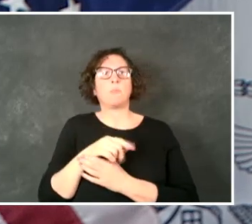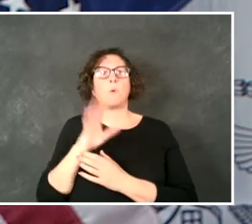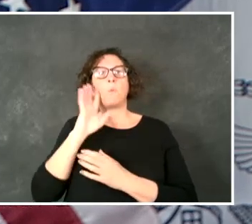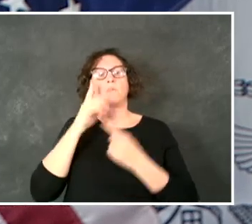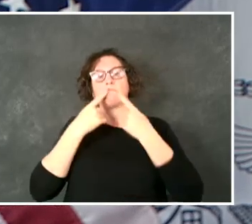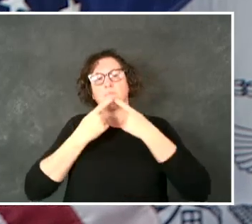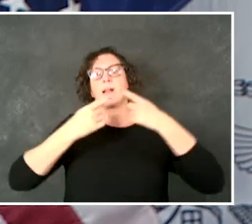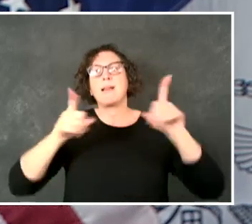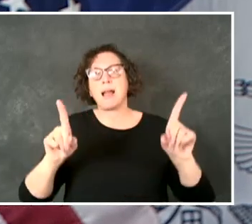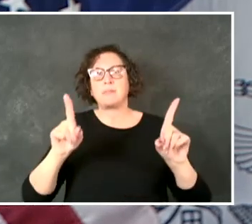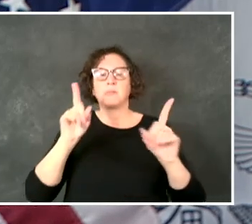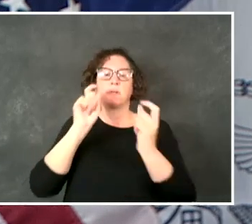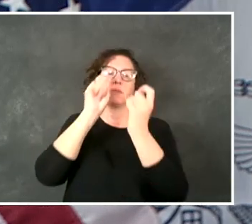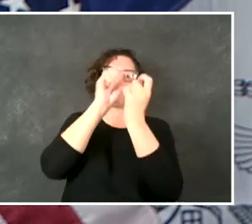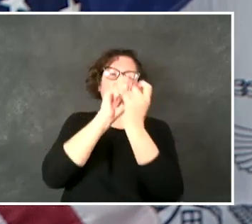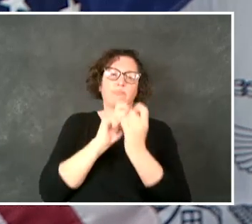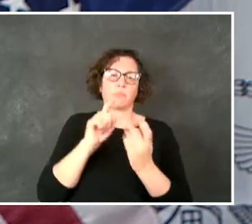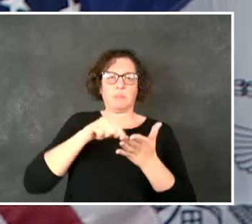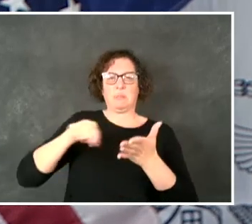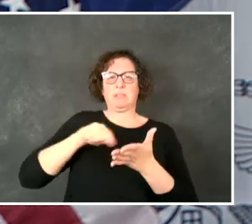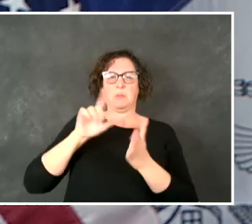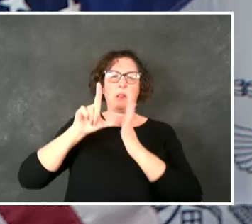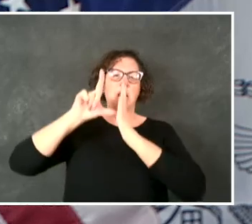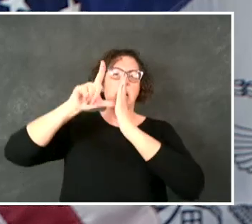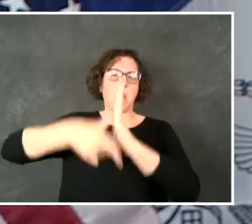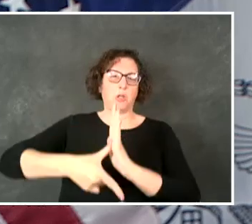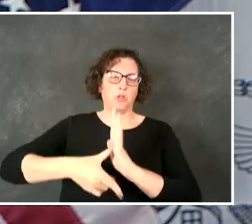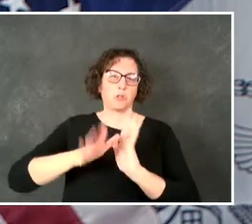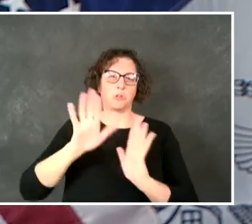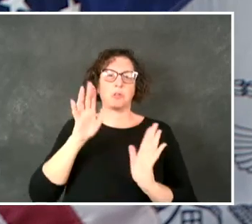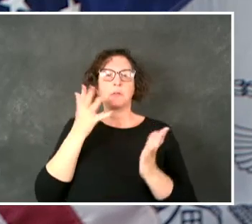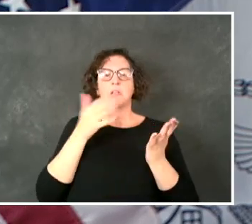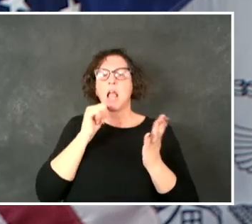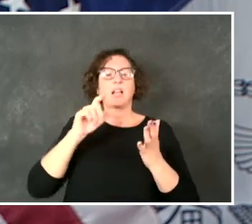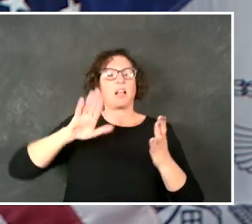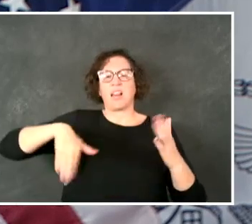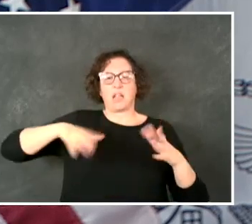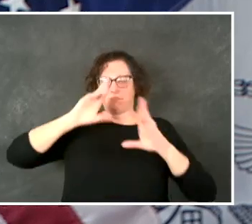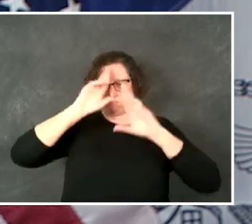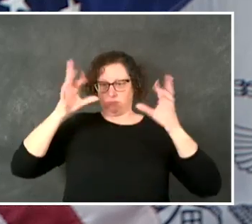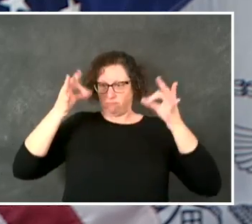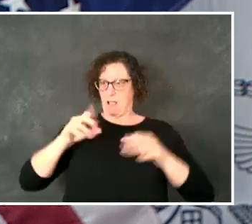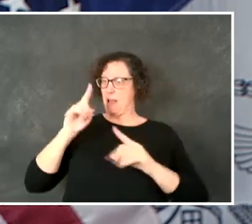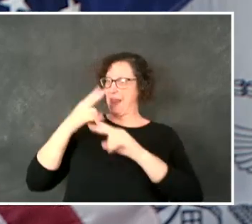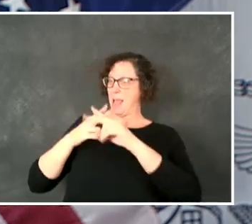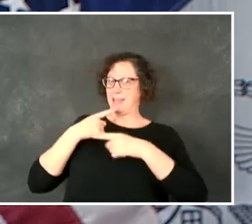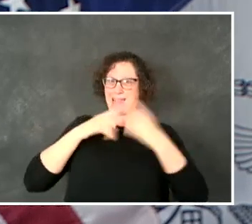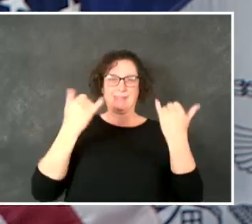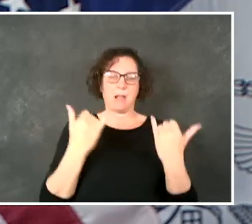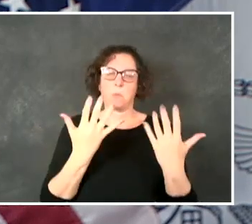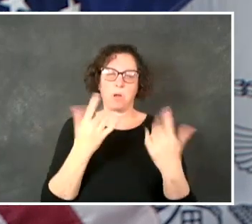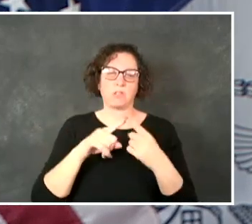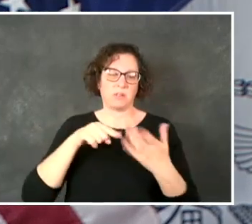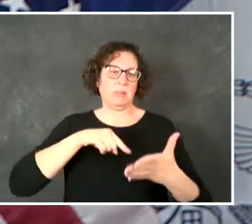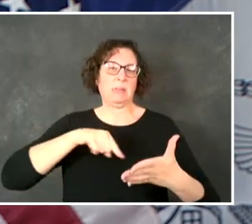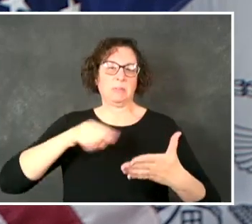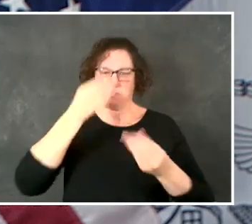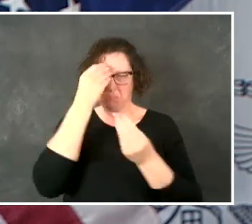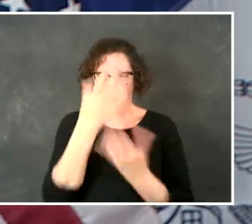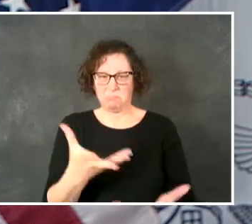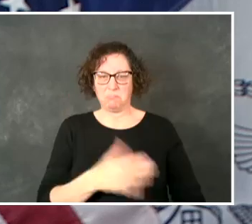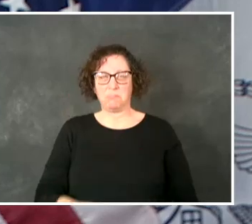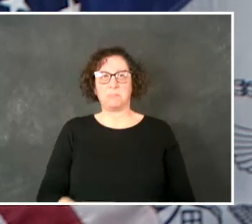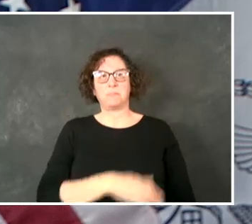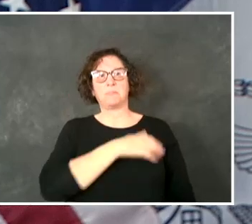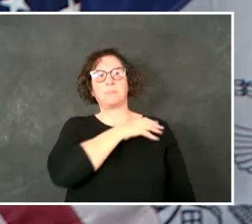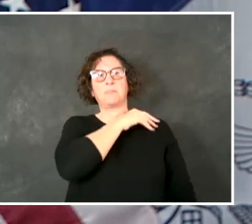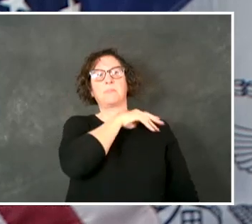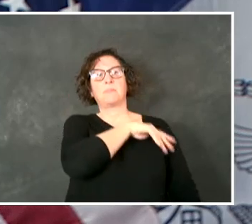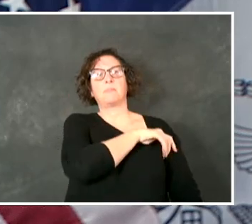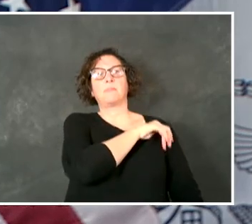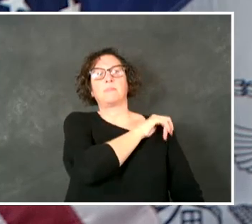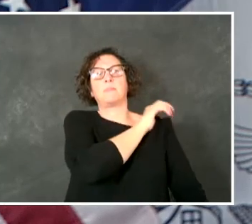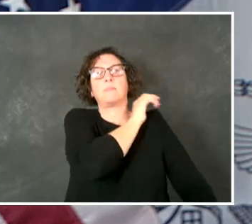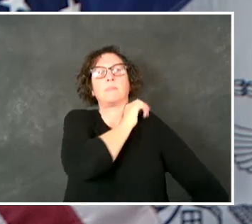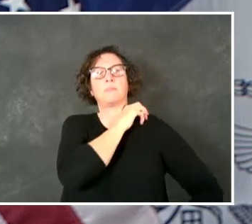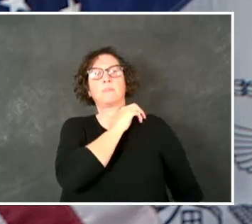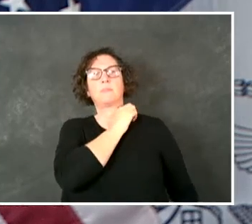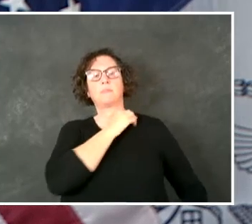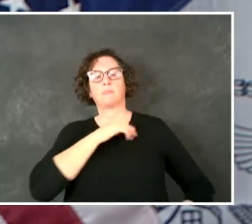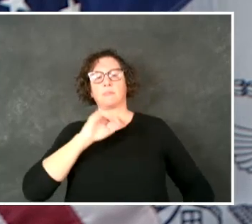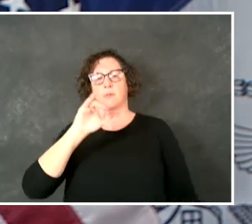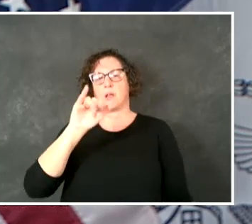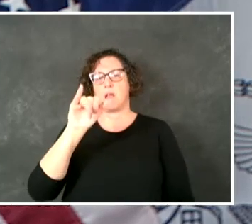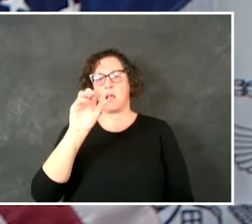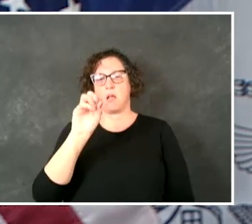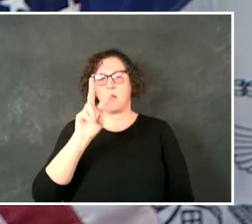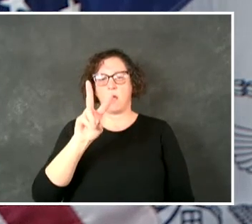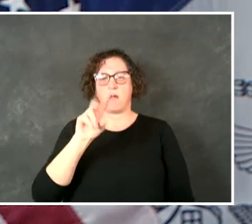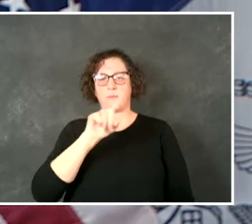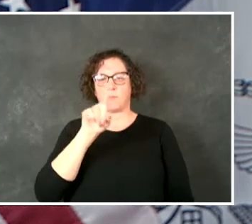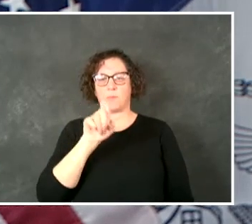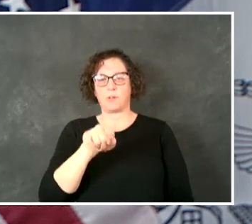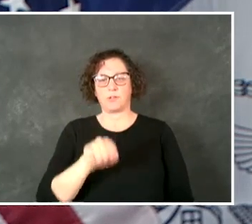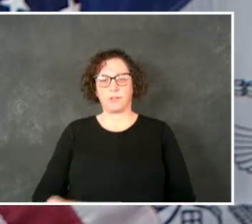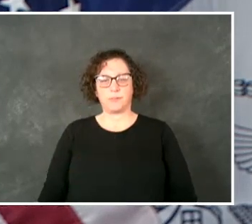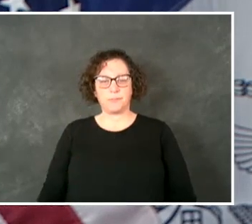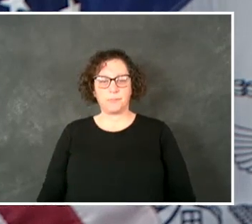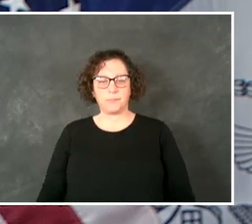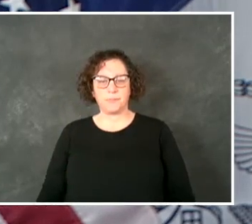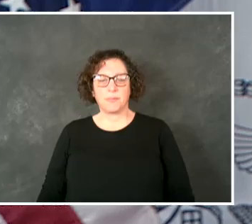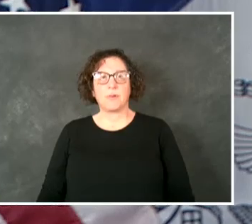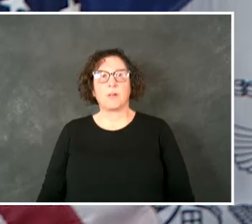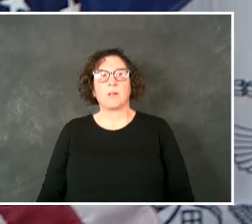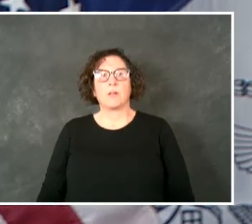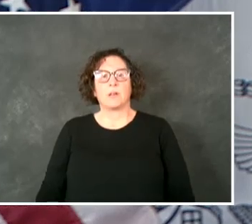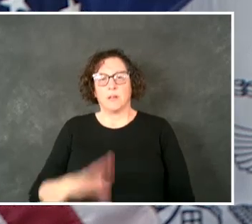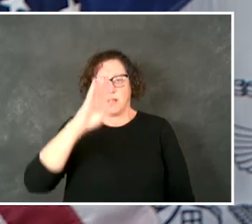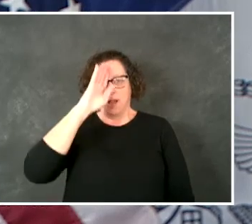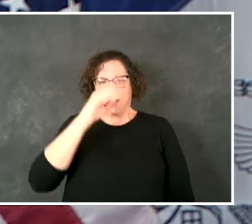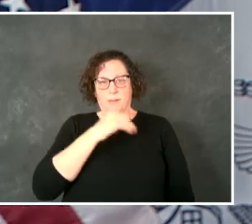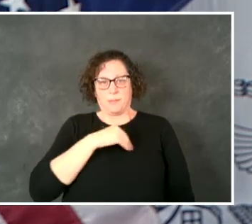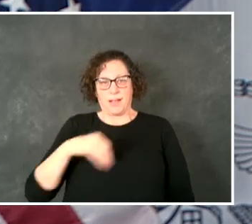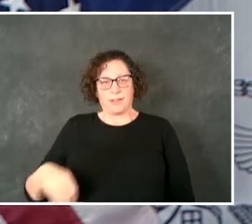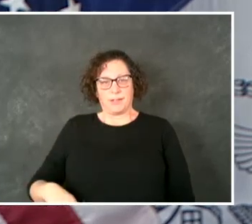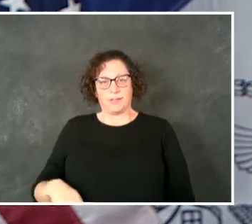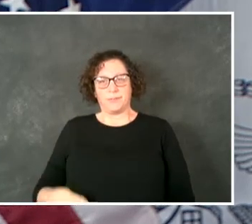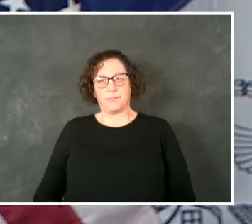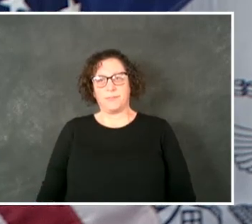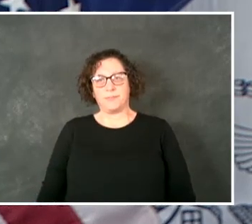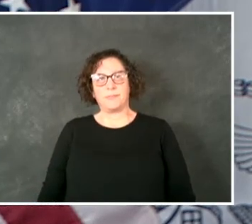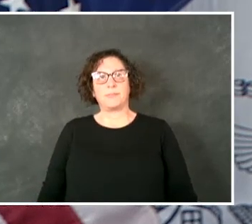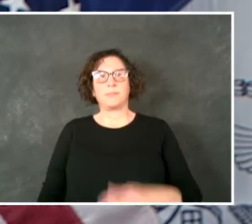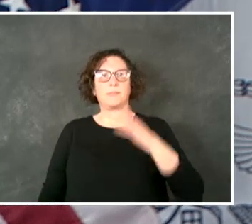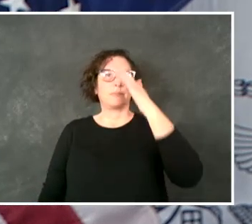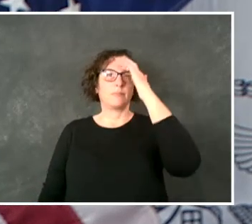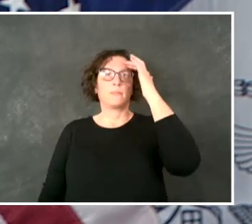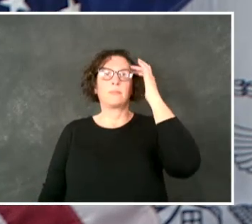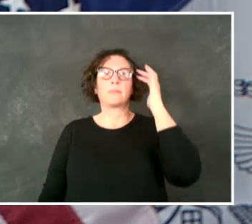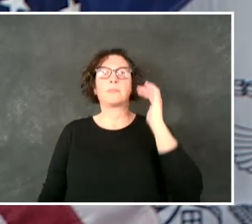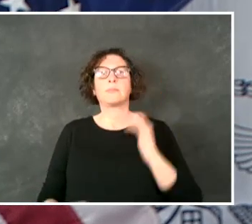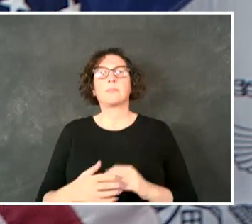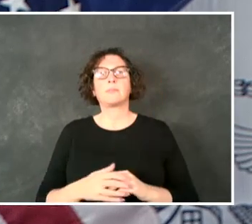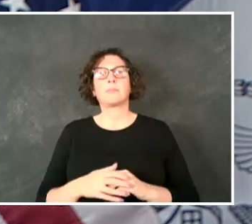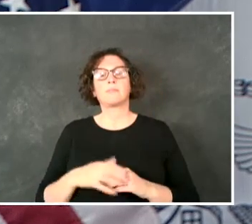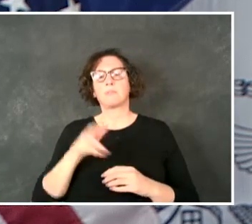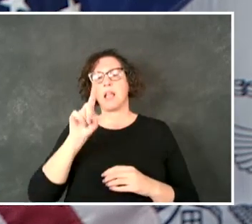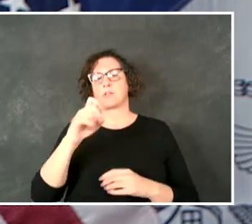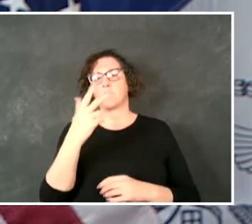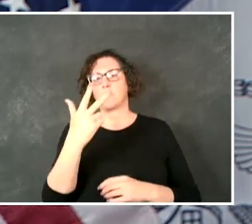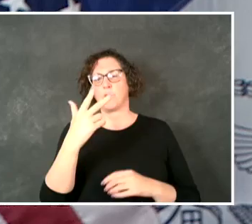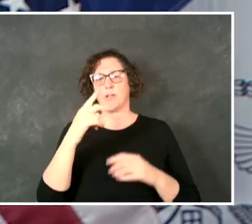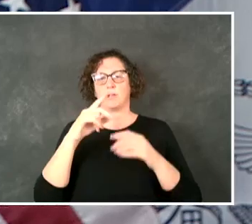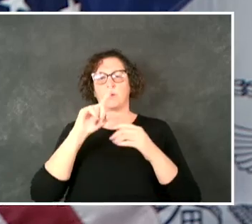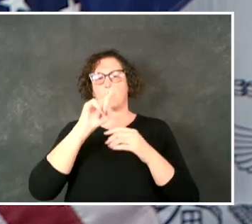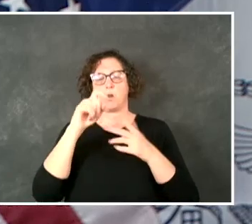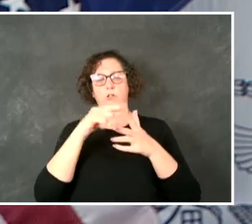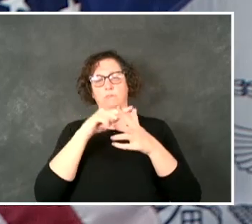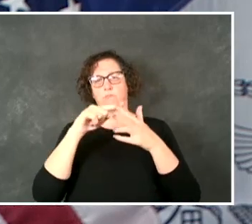DETAILS WILL BE